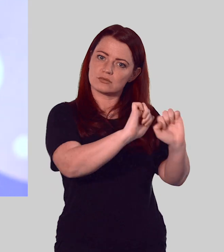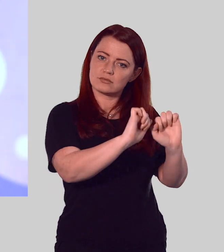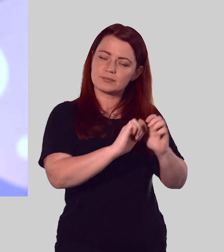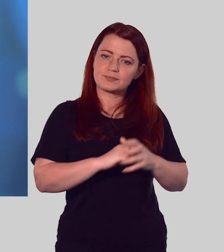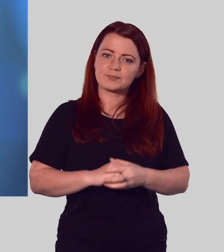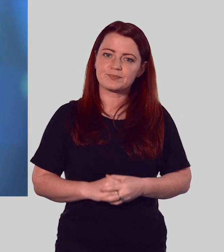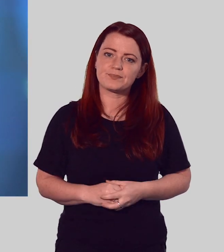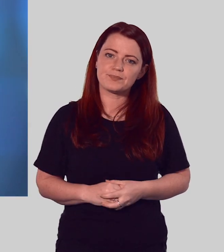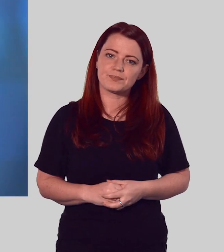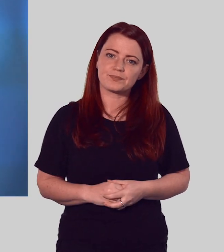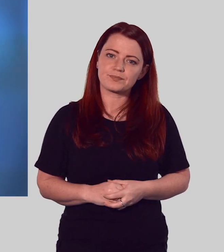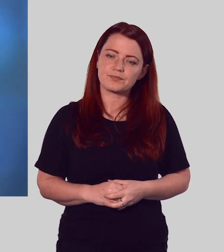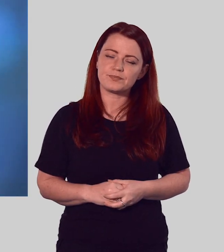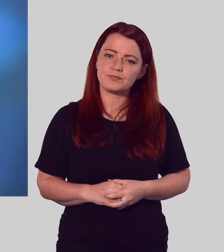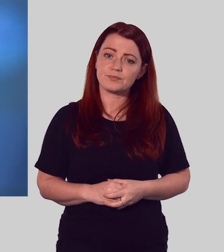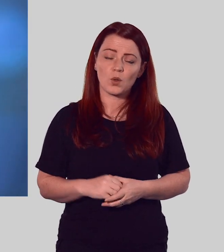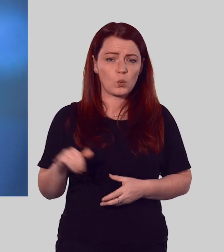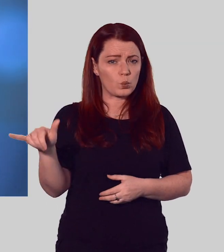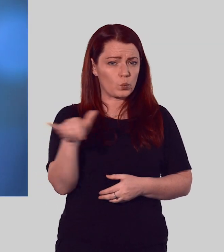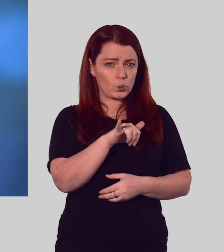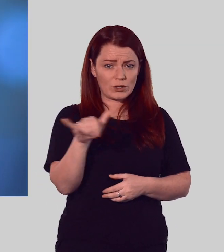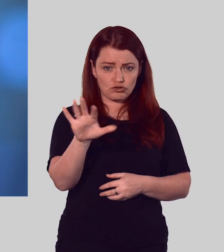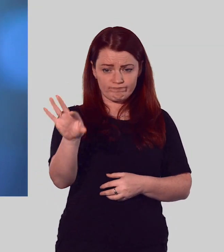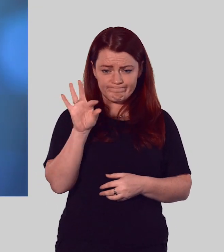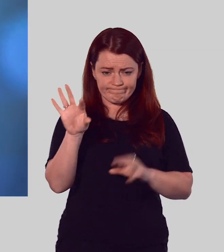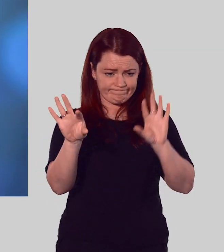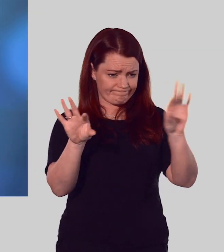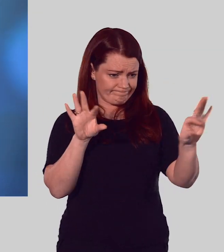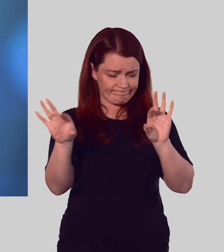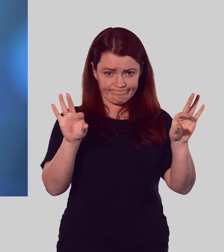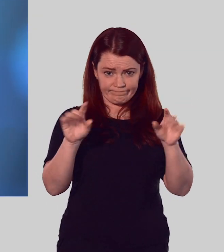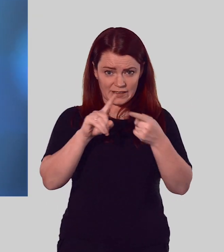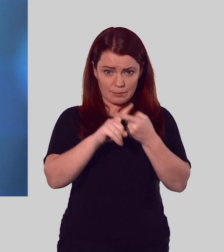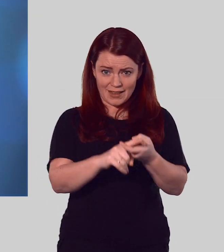Which tools to choose depend on the type of group that you're working with.